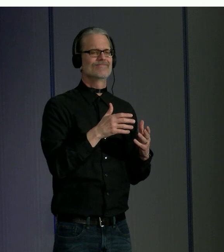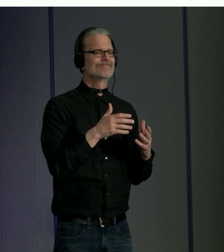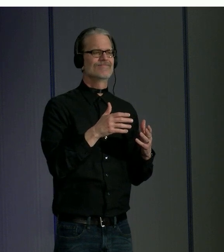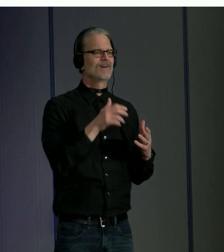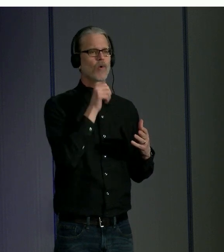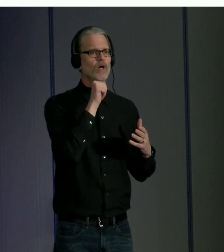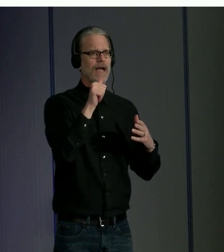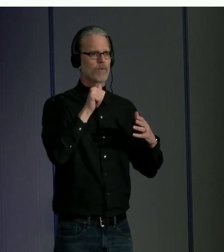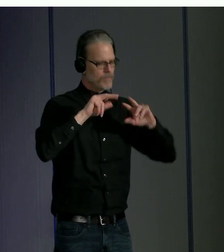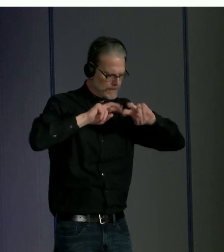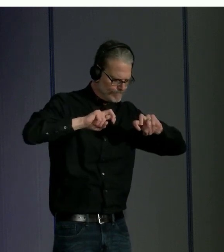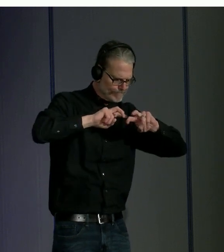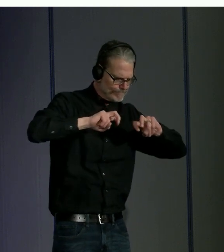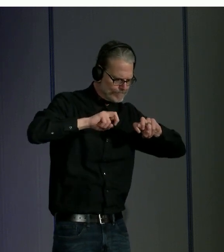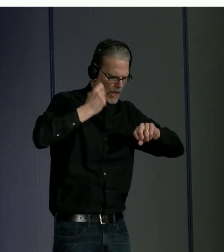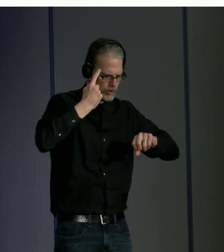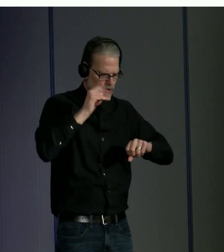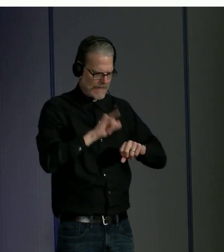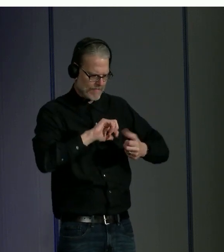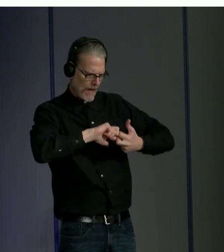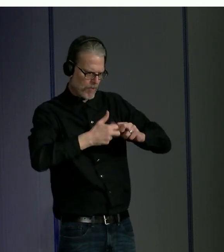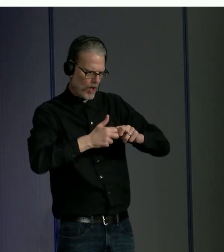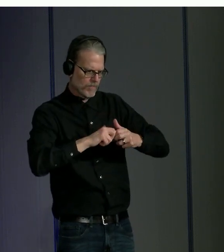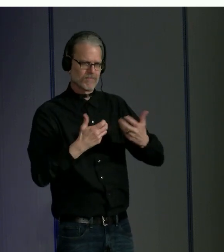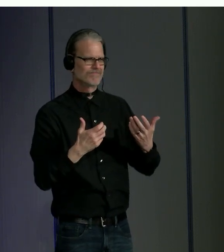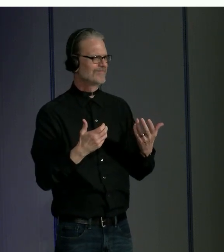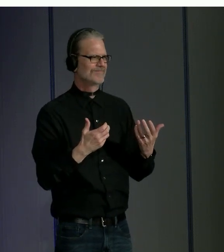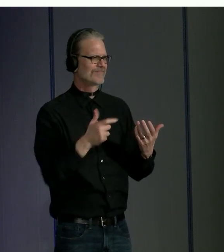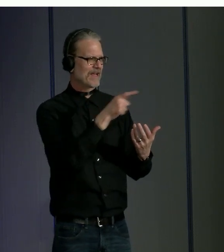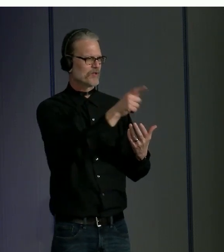that you're illustrating, because actually at that thing at the beginning I said, they